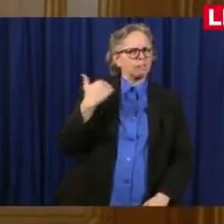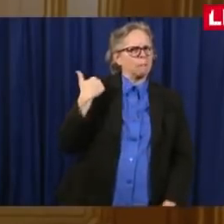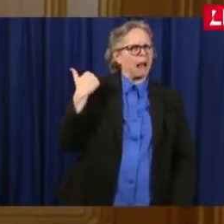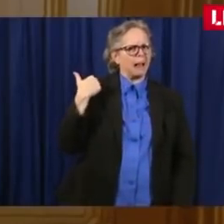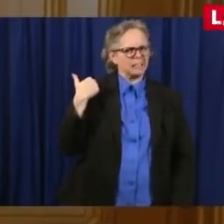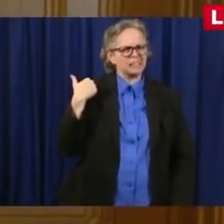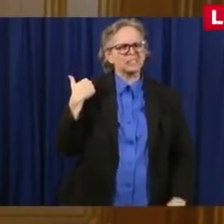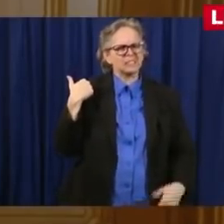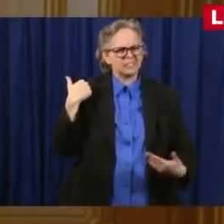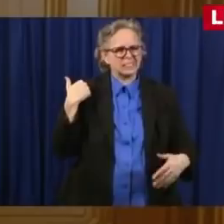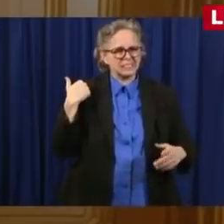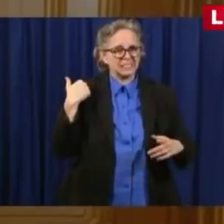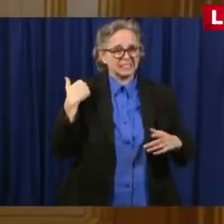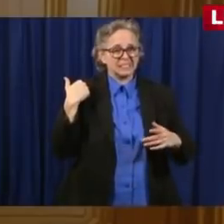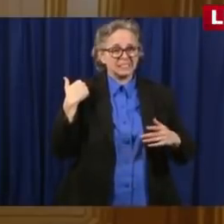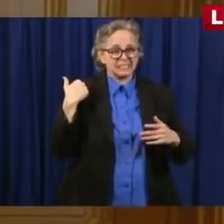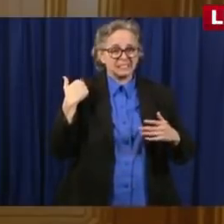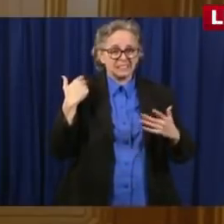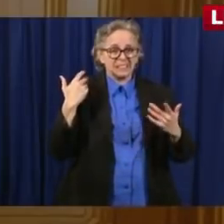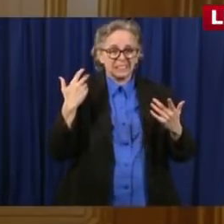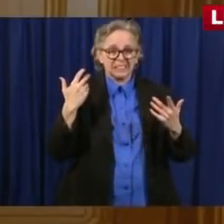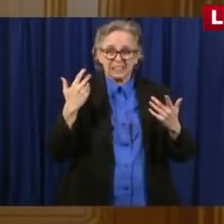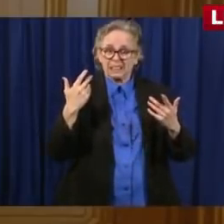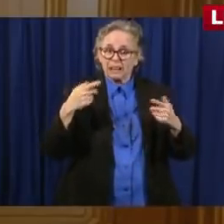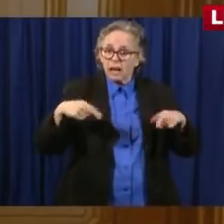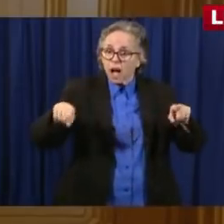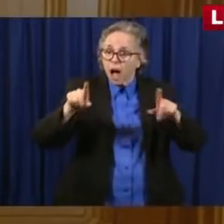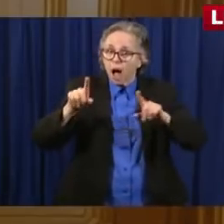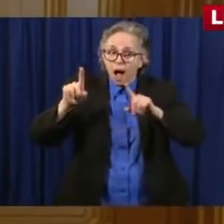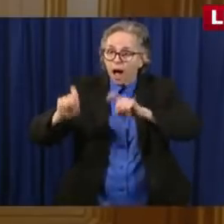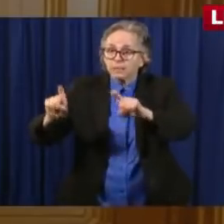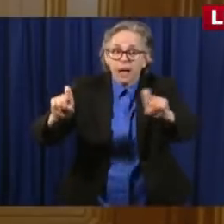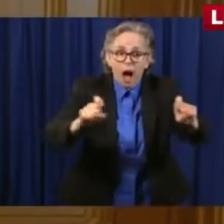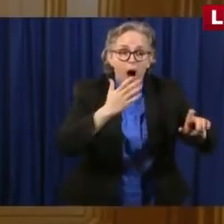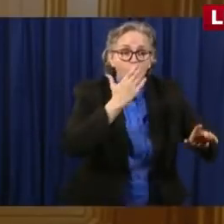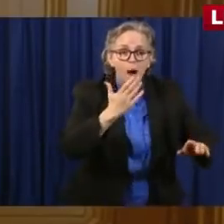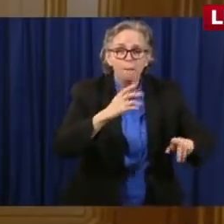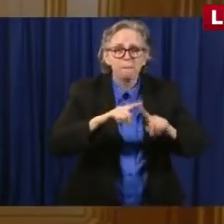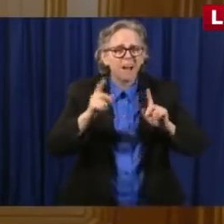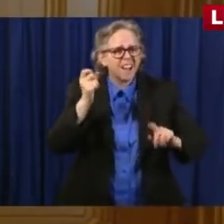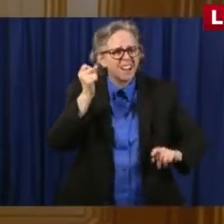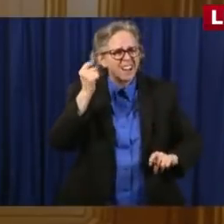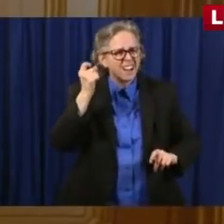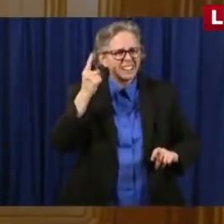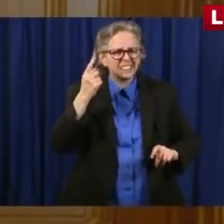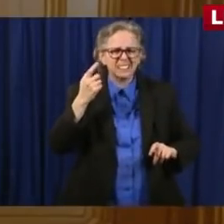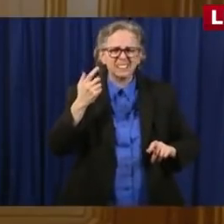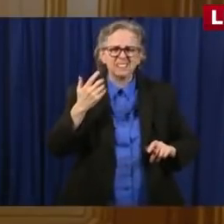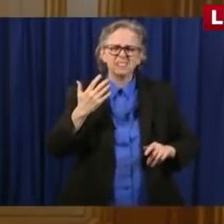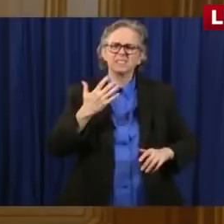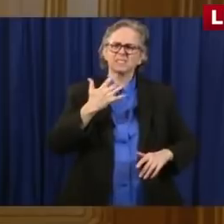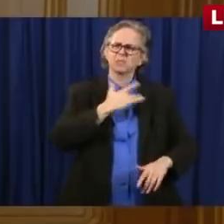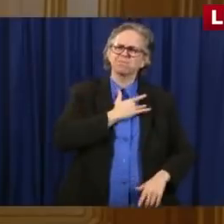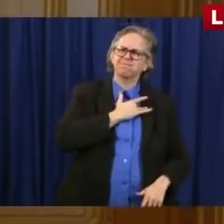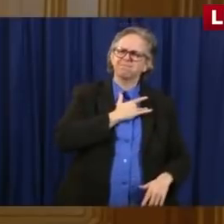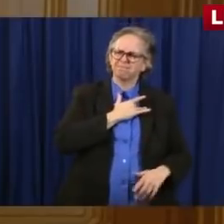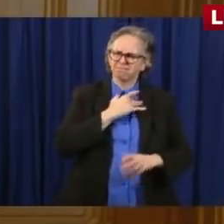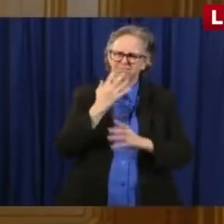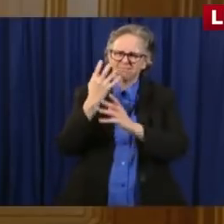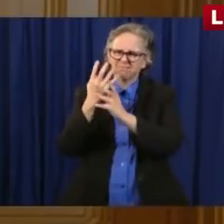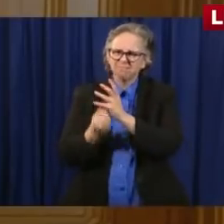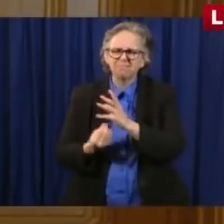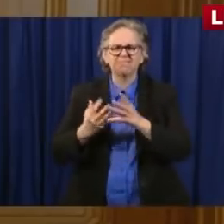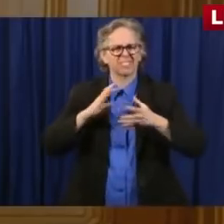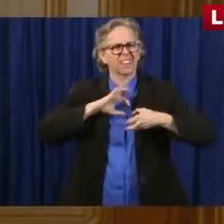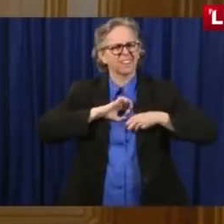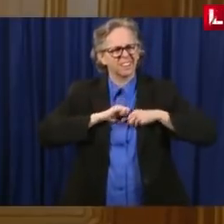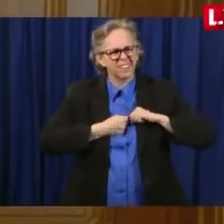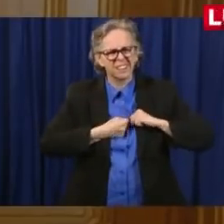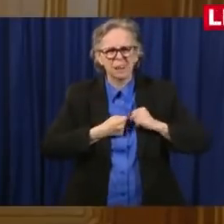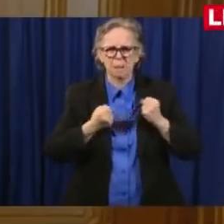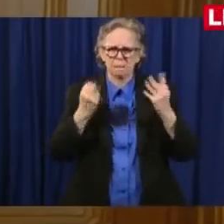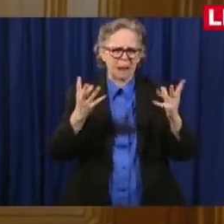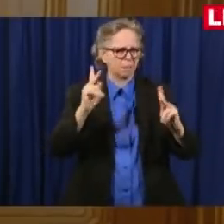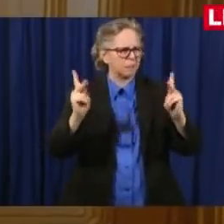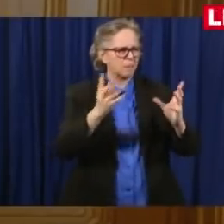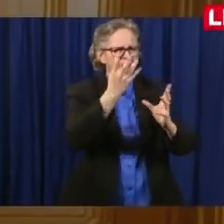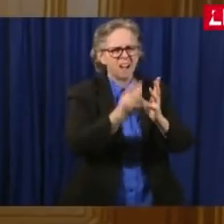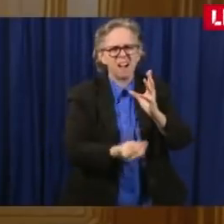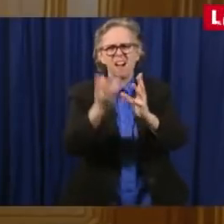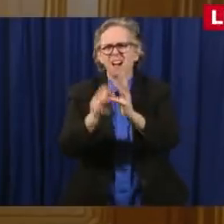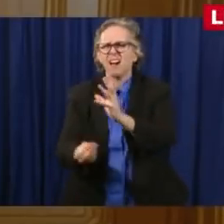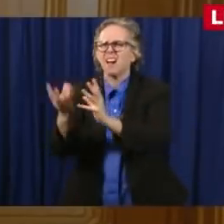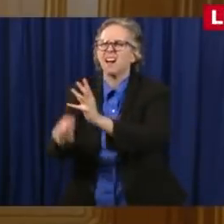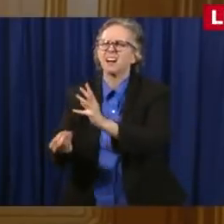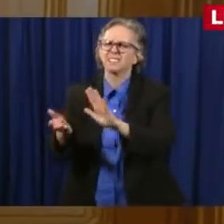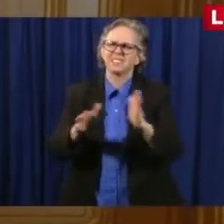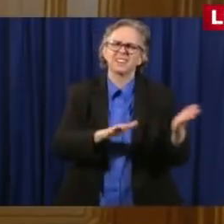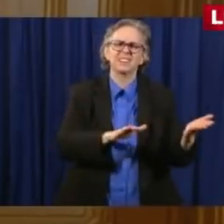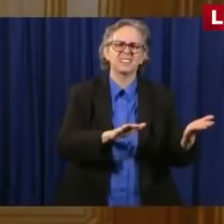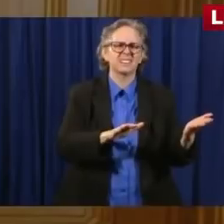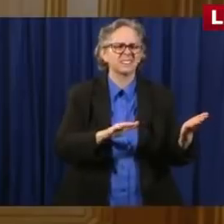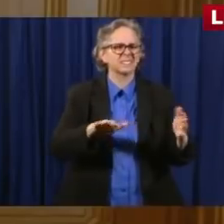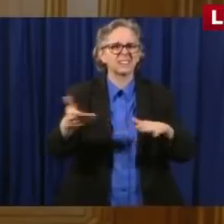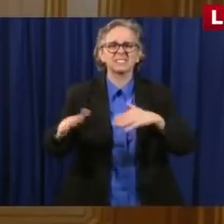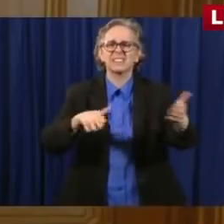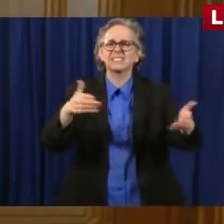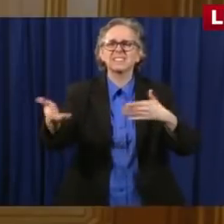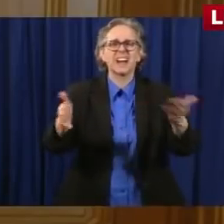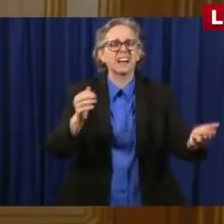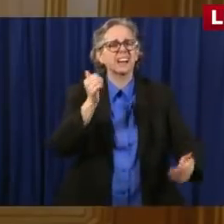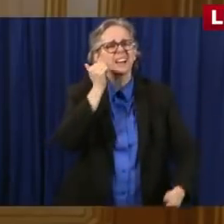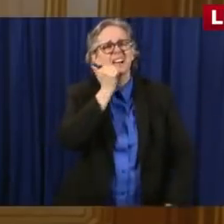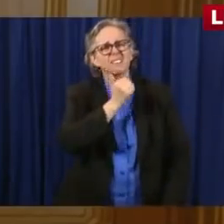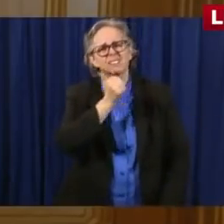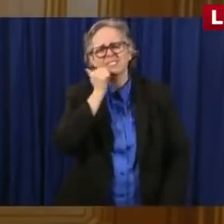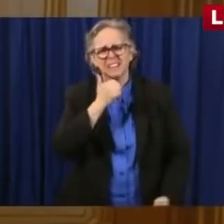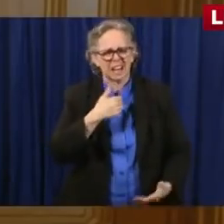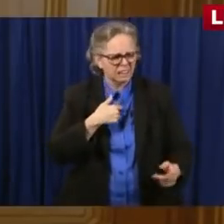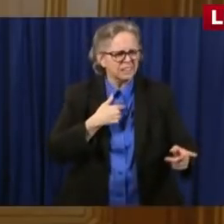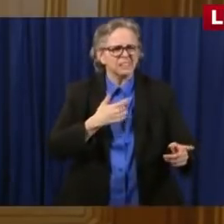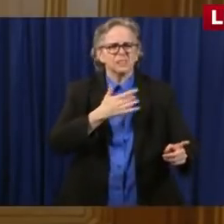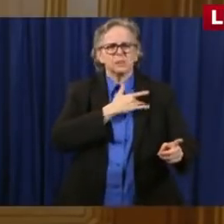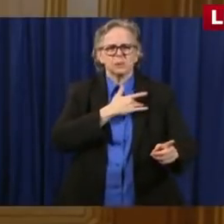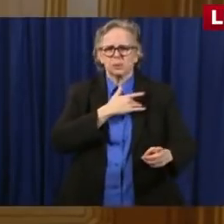MR. DAWSON’S DEATH REMINDS US THAT AS WE CELEBRATE THE FACT THAT OHIO IS DOING COMPARATIVELY WELL, WE ARE STILL SEEING A LARGE NUMBER OF DEATHS.